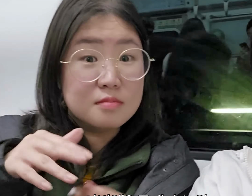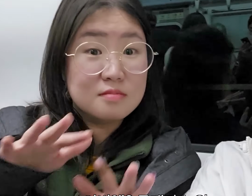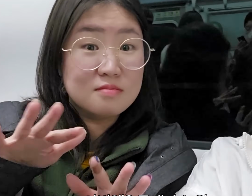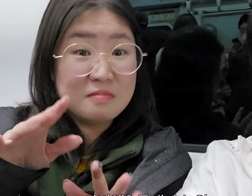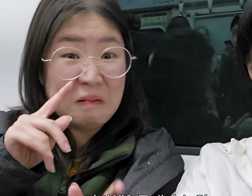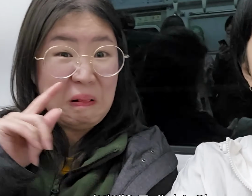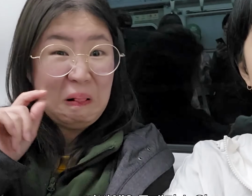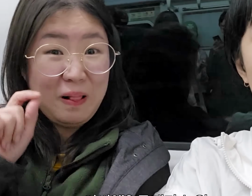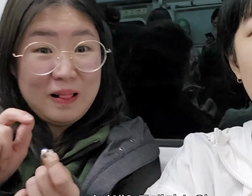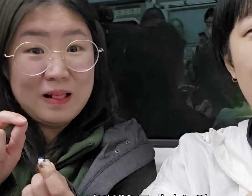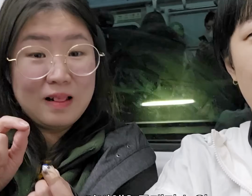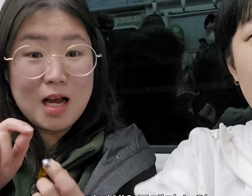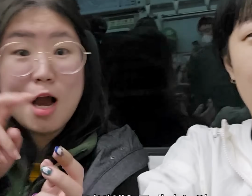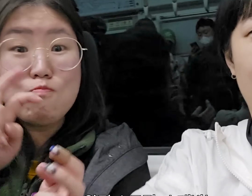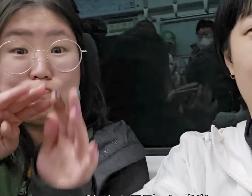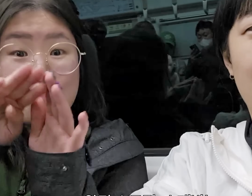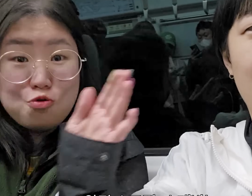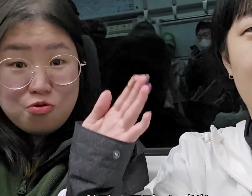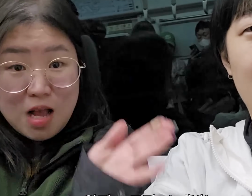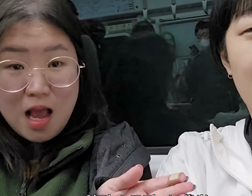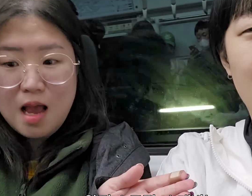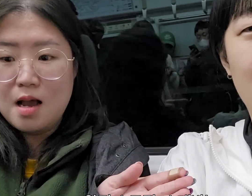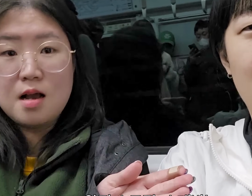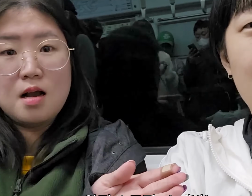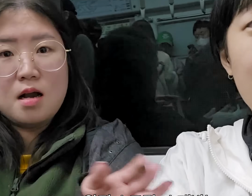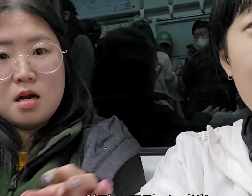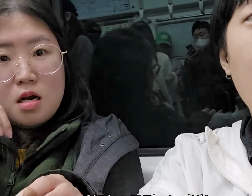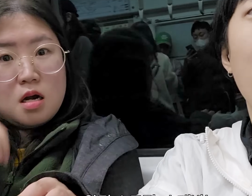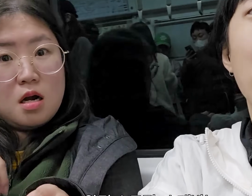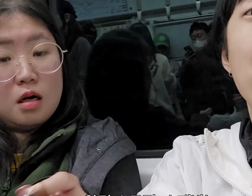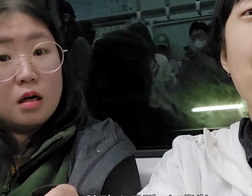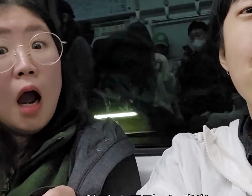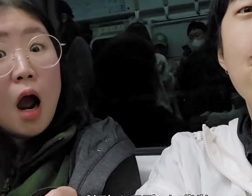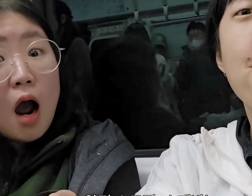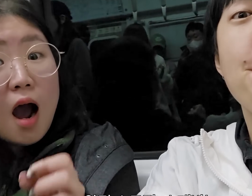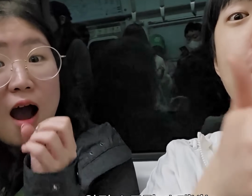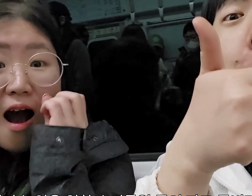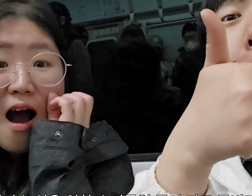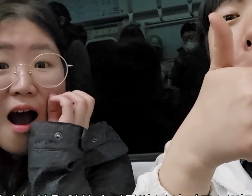This time? The stage was RIGHT in front of me! So close, so epic! / Absolutely the best.